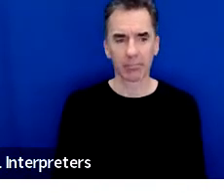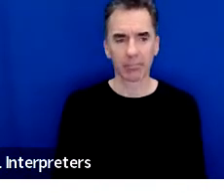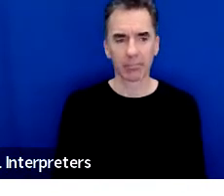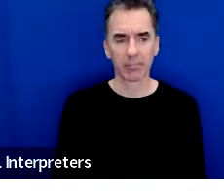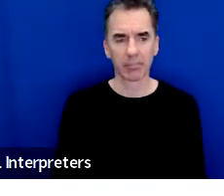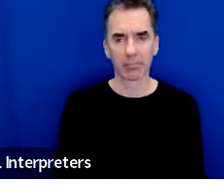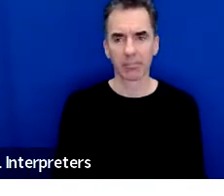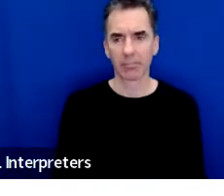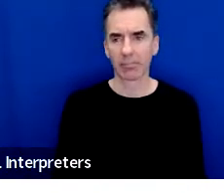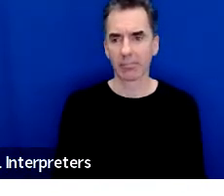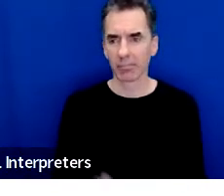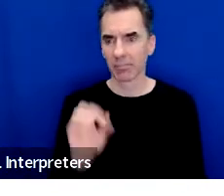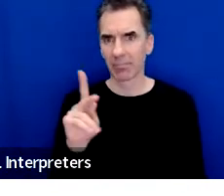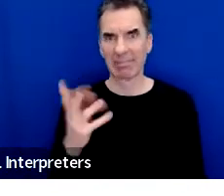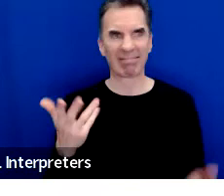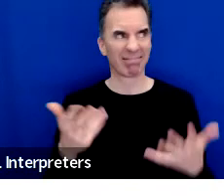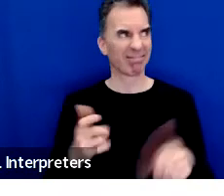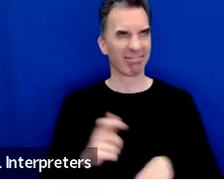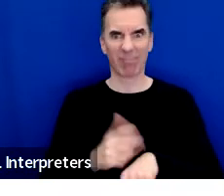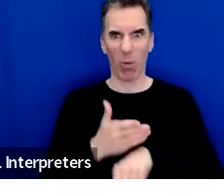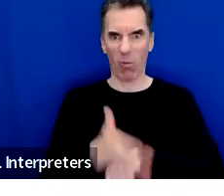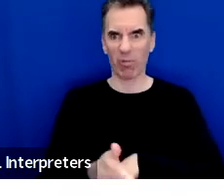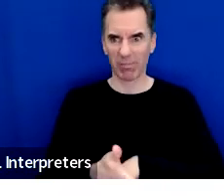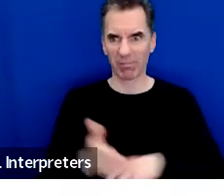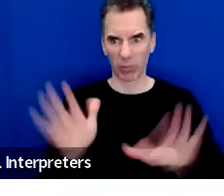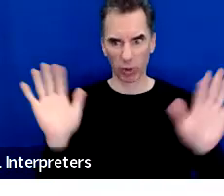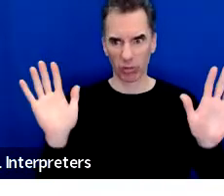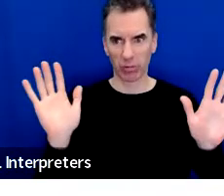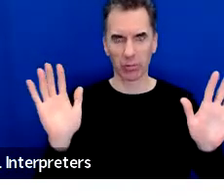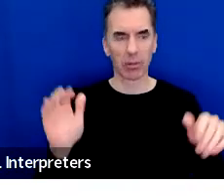Okay. I know we're over time. I haven't really gone through the chat.